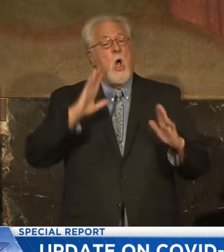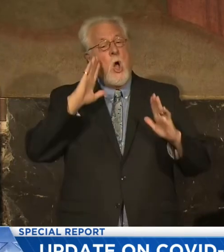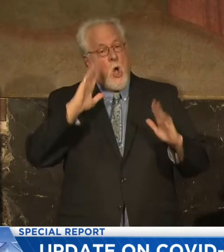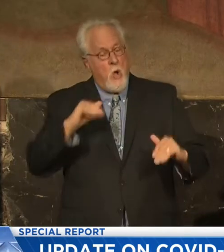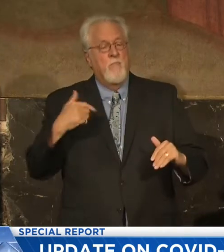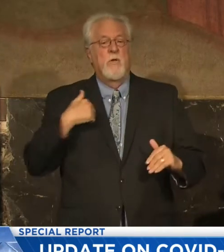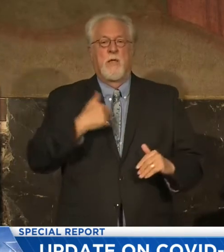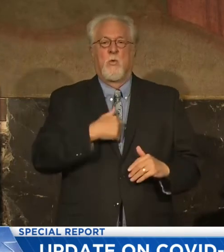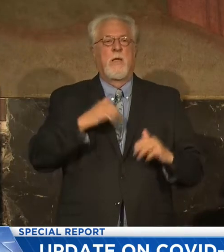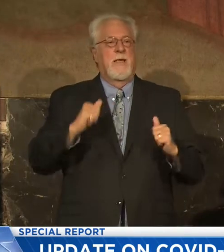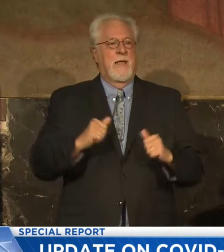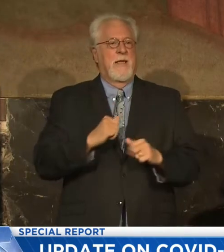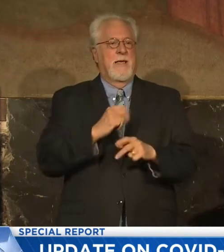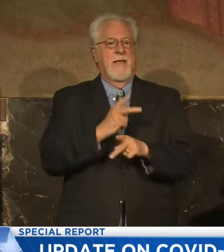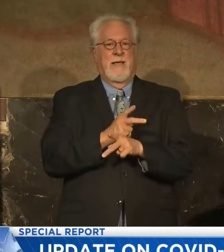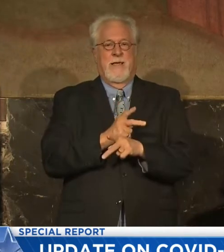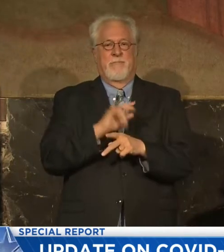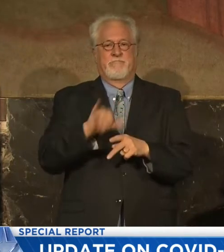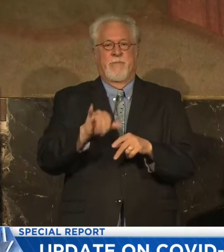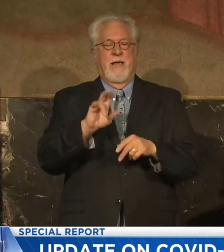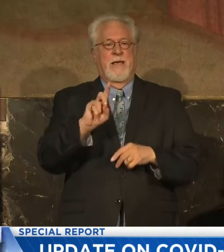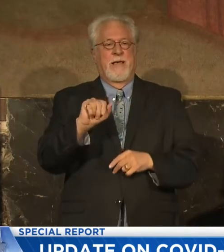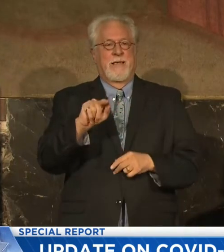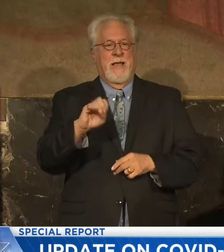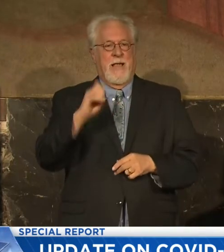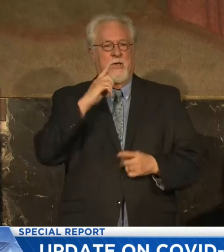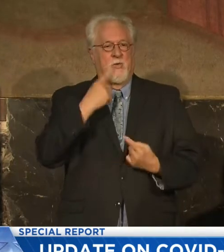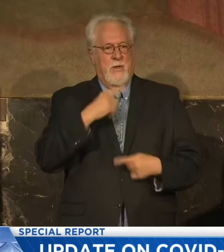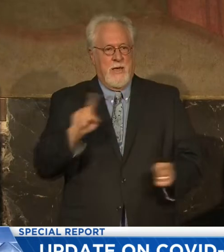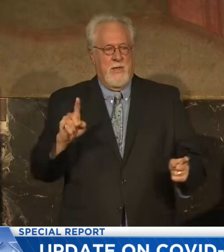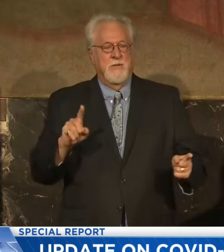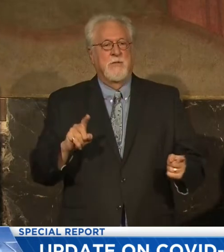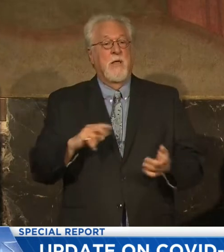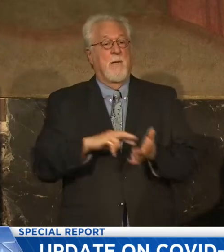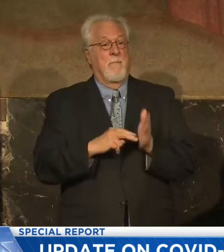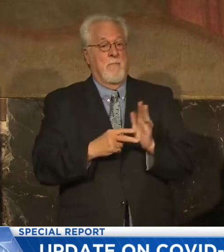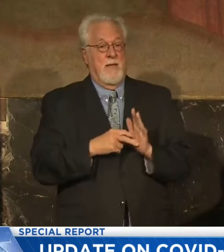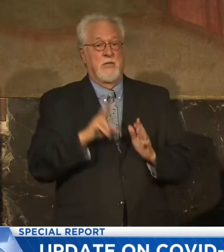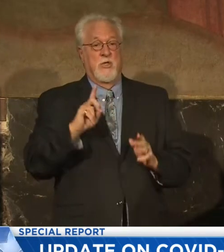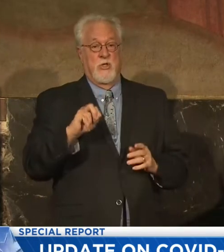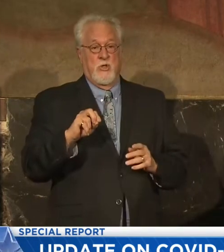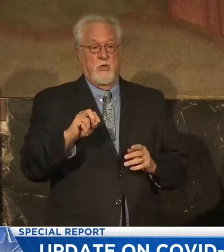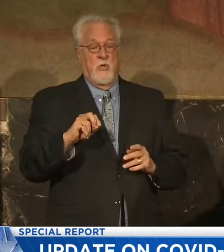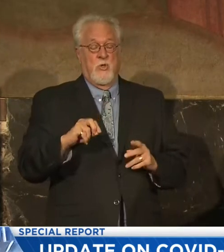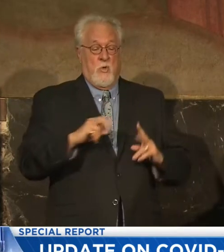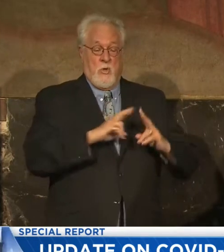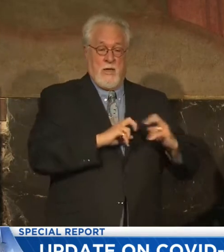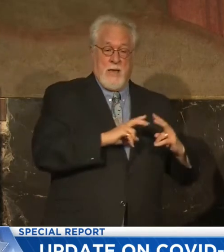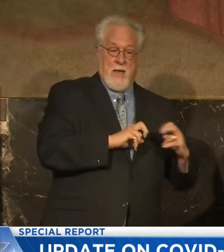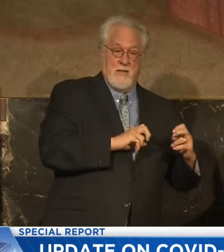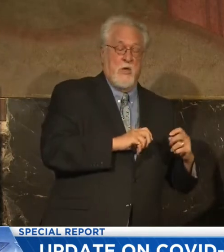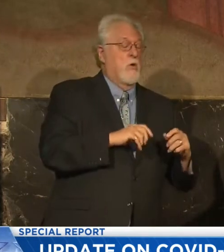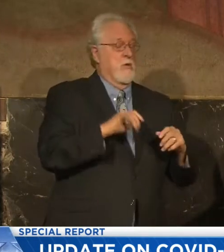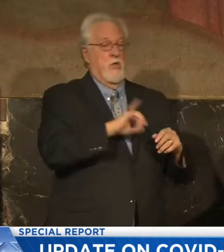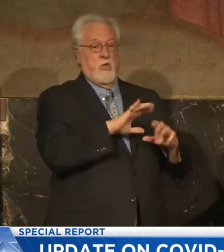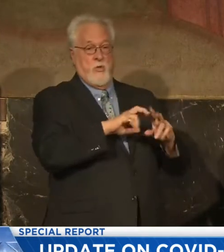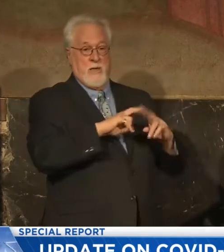OF IMPORTANT LEGISLATION PENDING AND TRYING TO GET THROUGH CONFERENCE COMMITTEE REPORTS AND THAT SORT OF THING. SO HOPEFULLY WE'LL BE ABLE TO